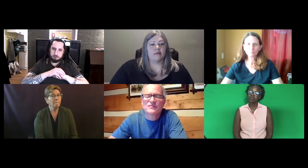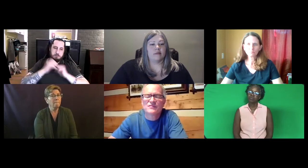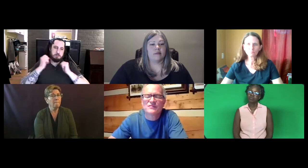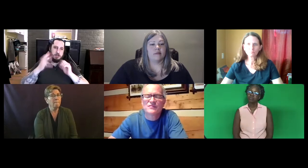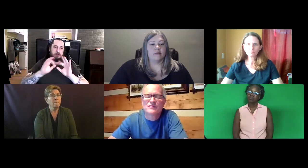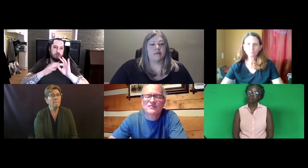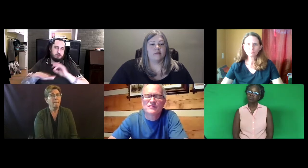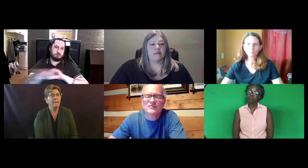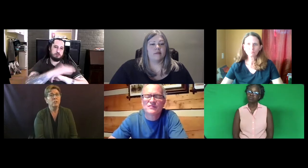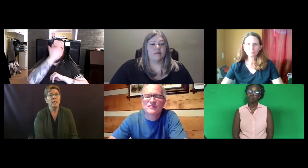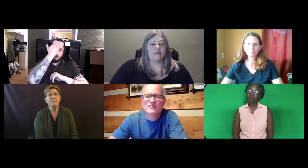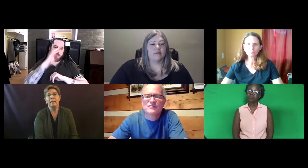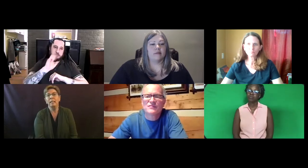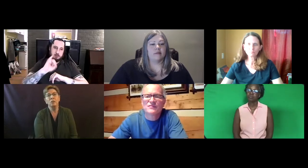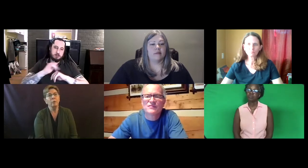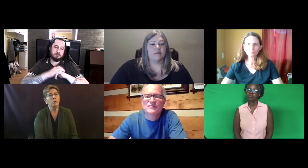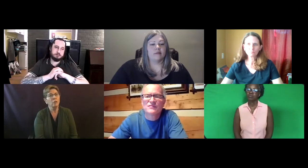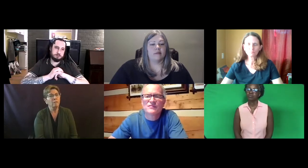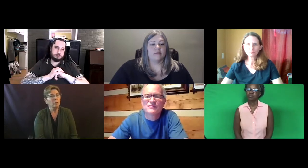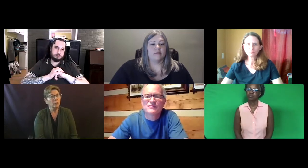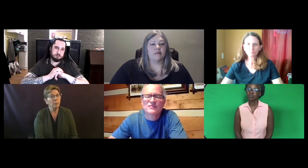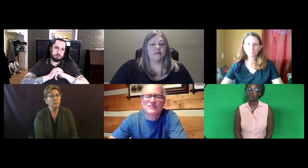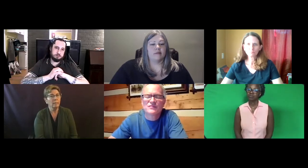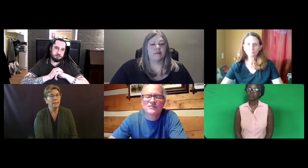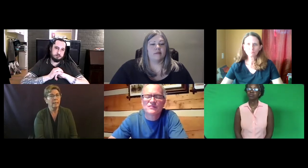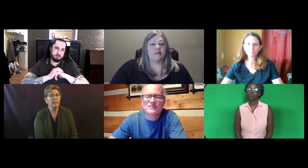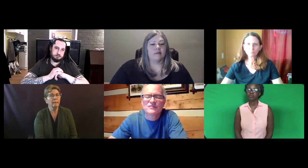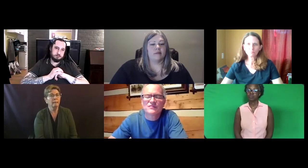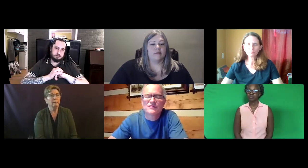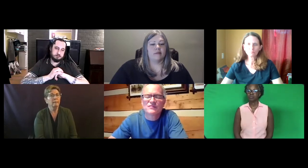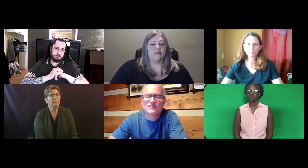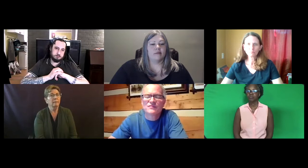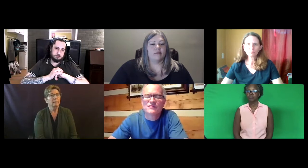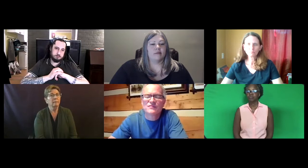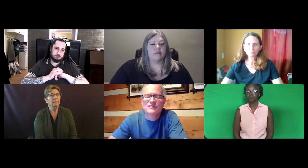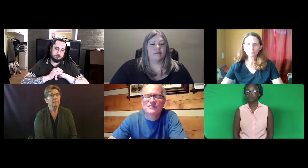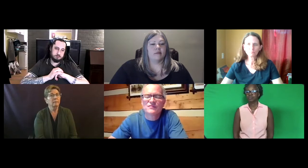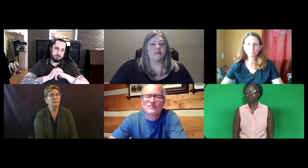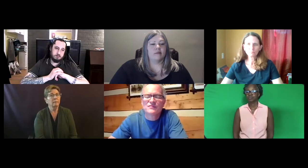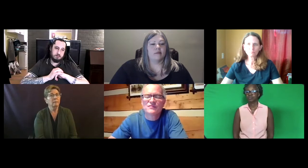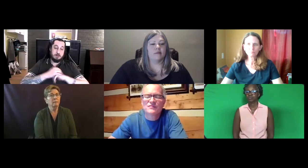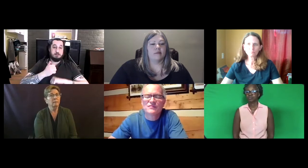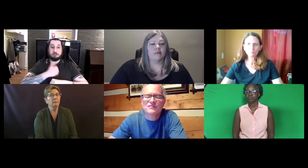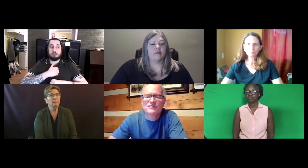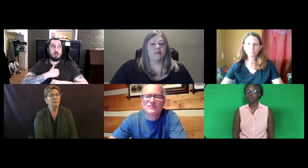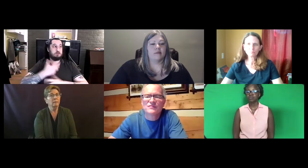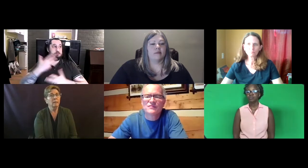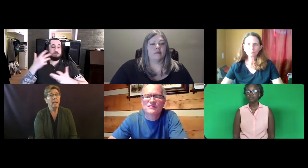I should say many interpreters are familiar with the BEI.